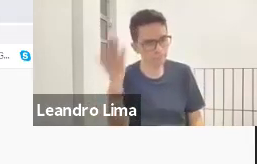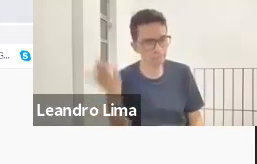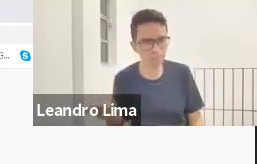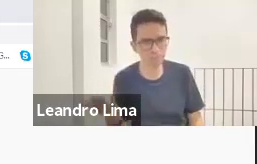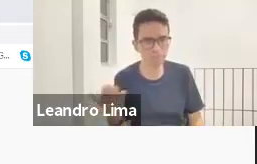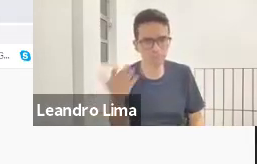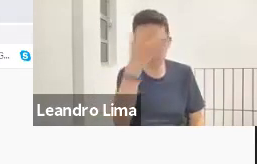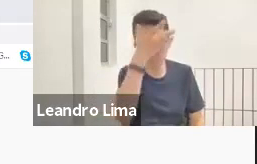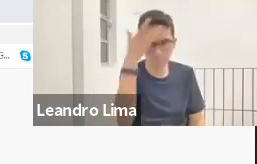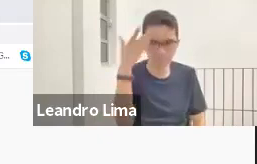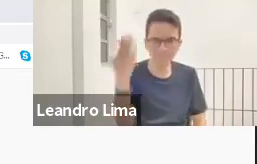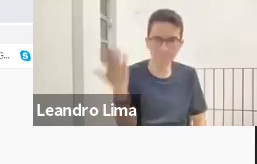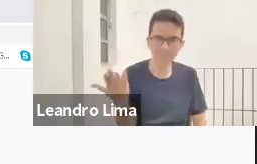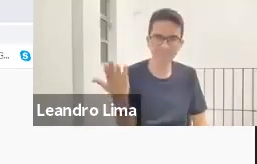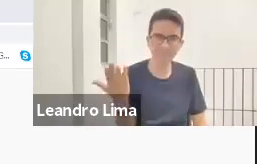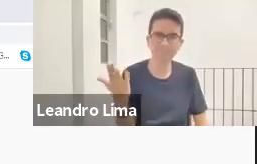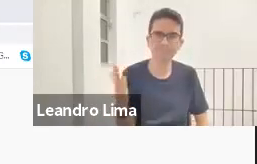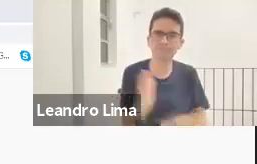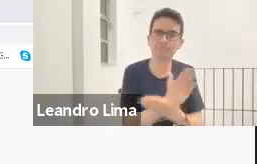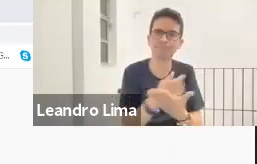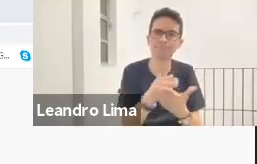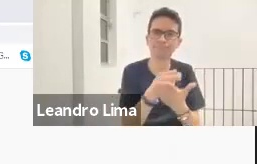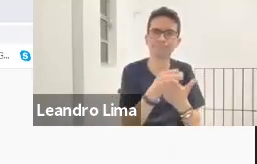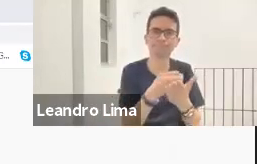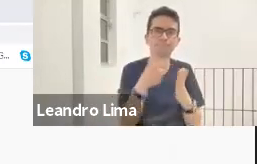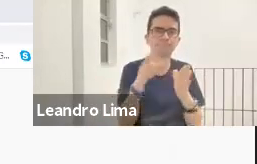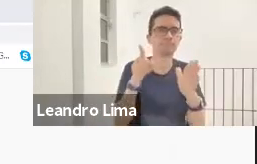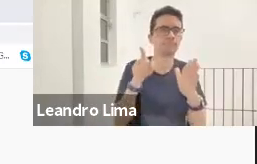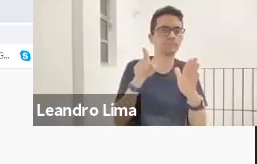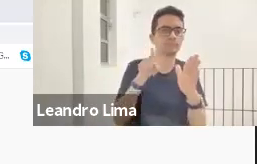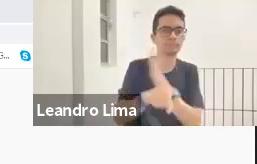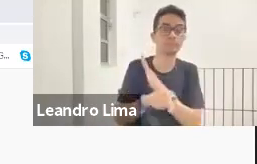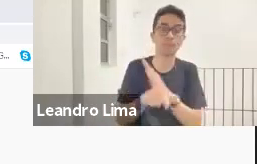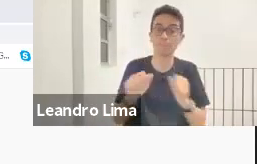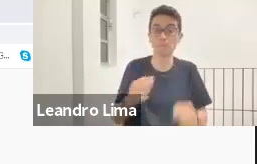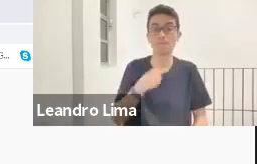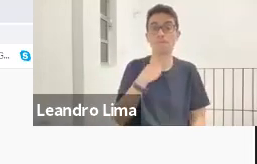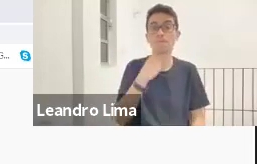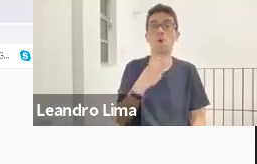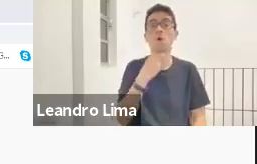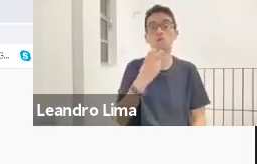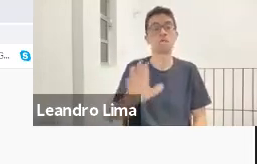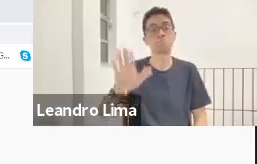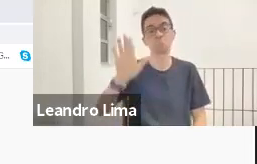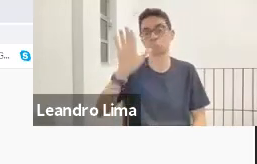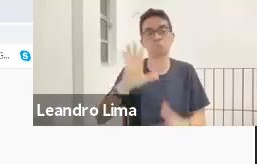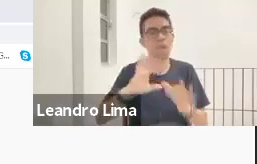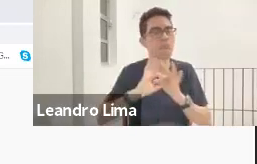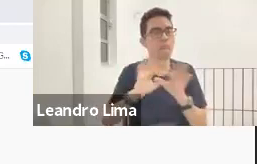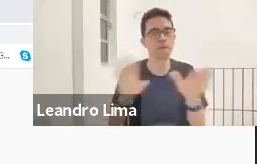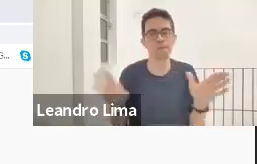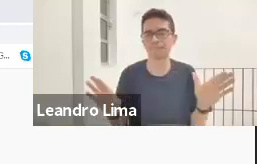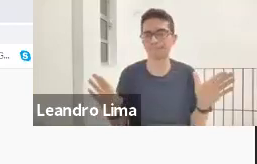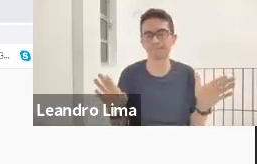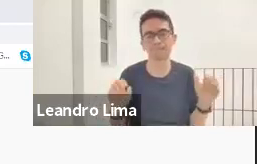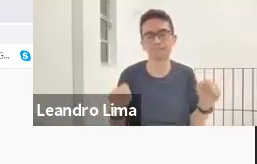wrote the questions they could. speak speak up, and that's up, and that's their precious.